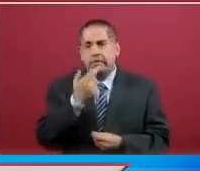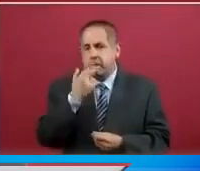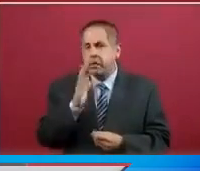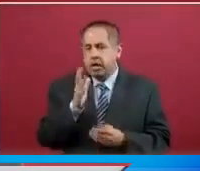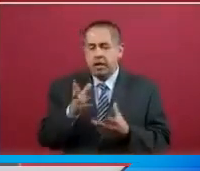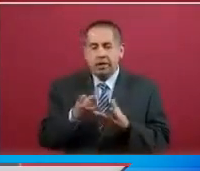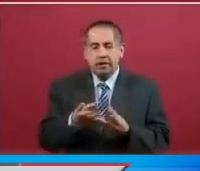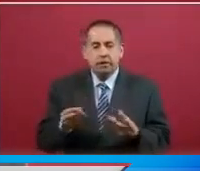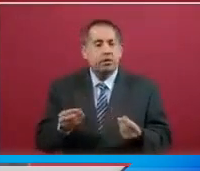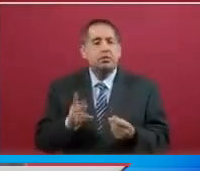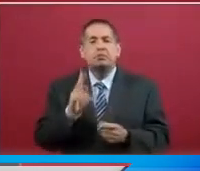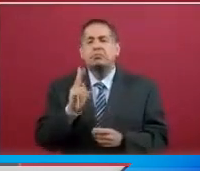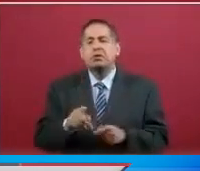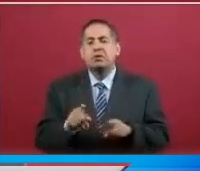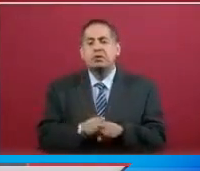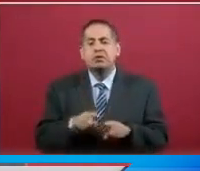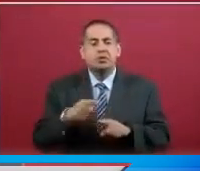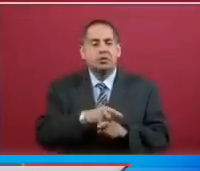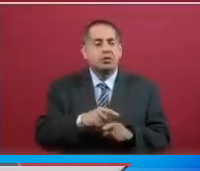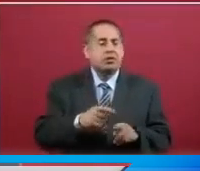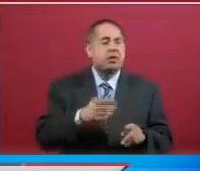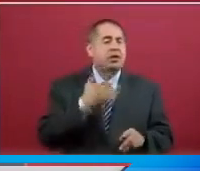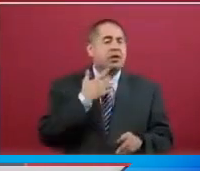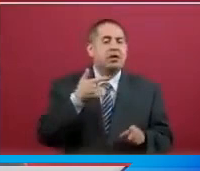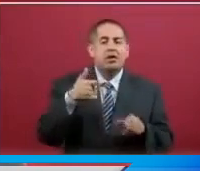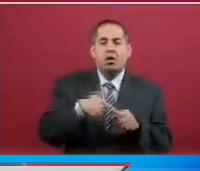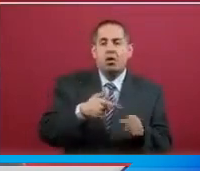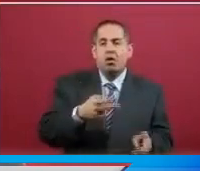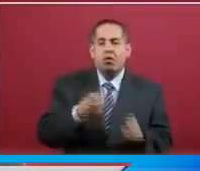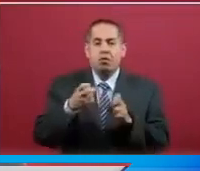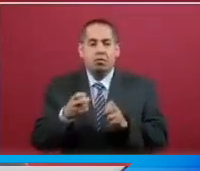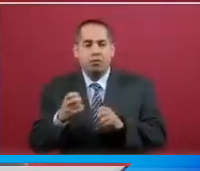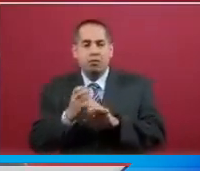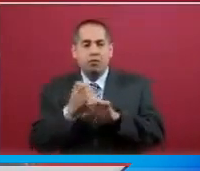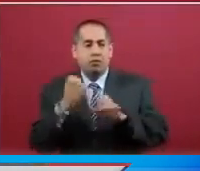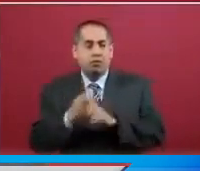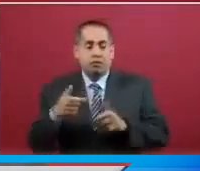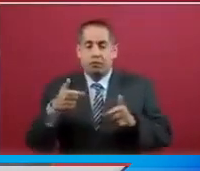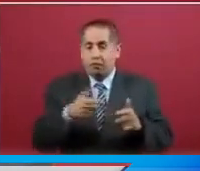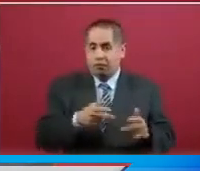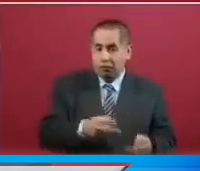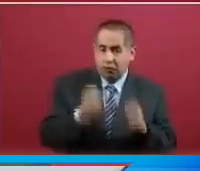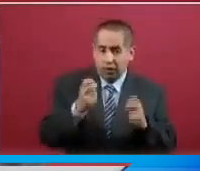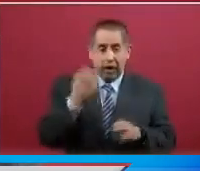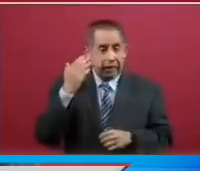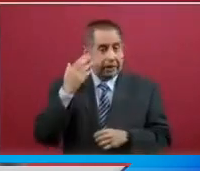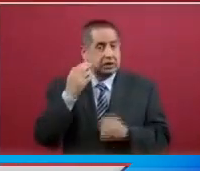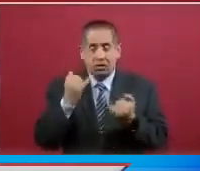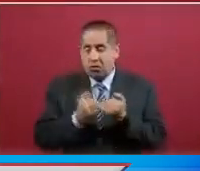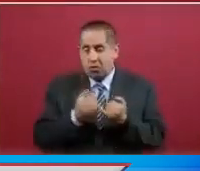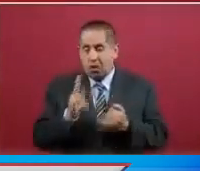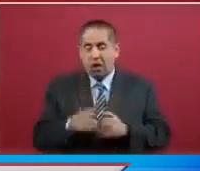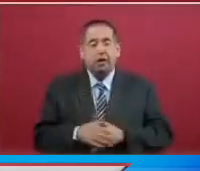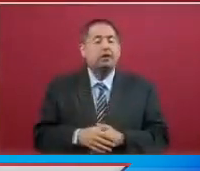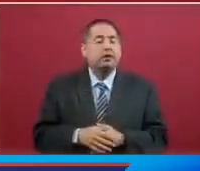Call on Mexicans not to protect those who engage in illicit activities if they require support invites them to go to the government